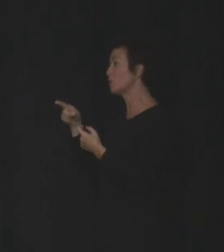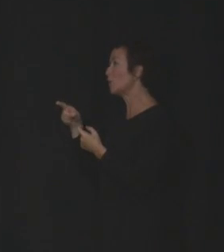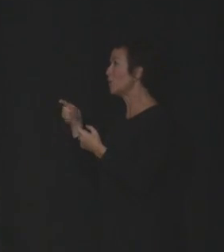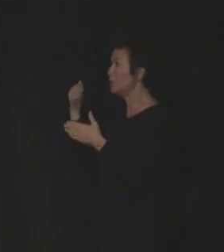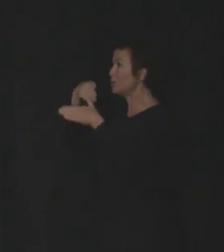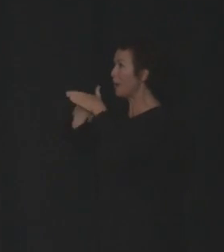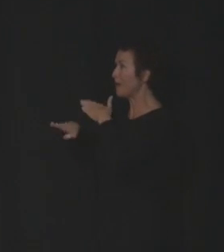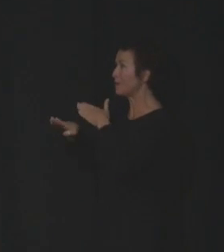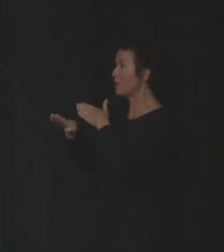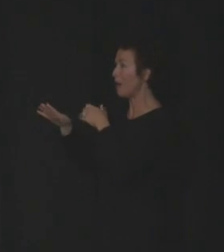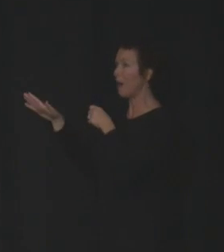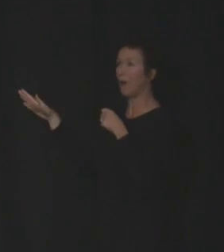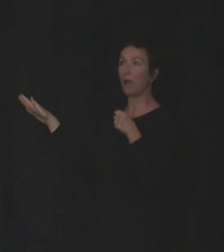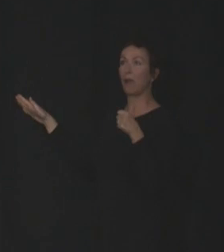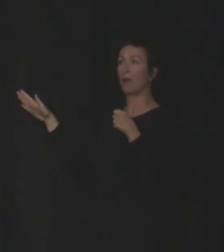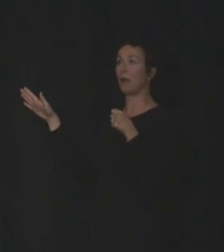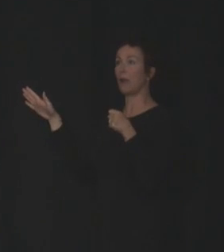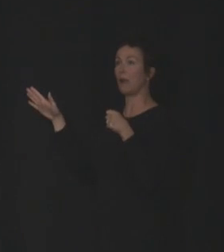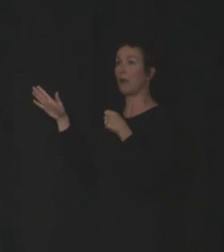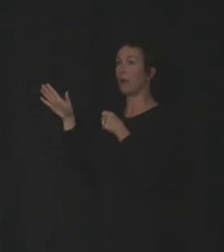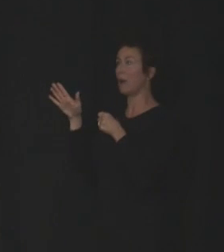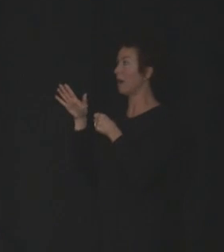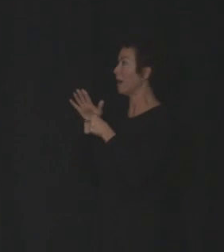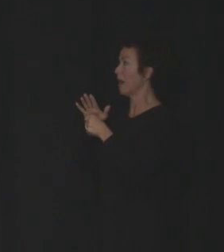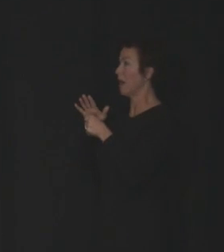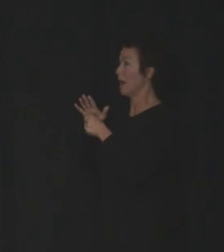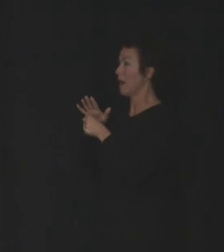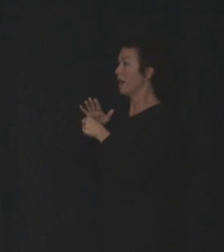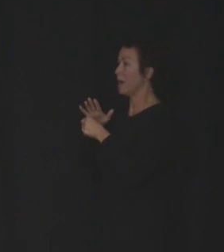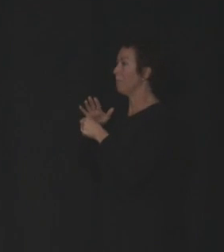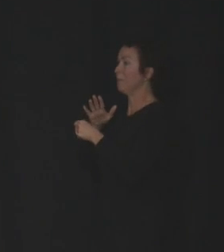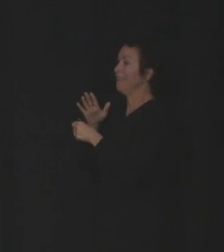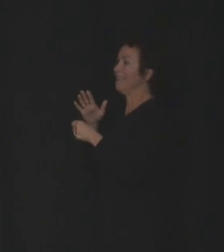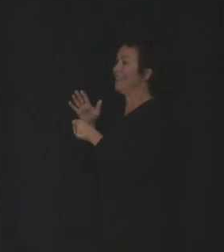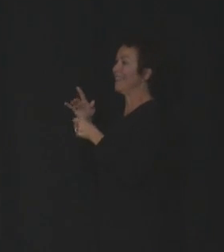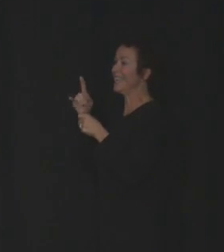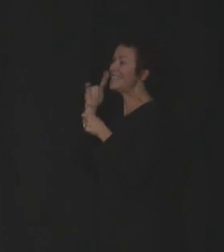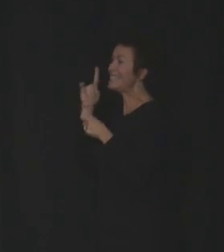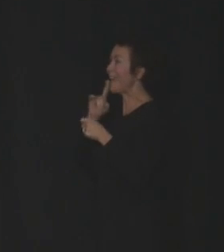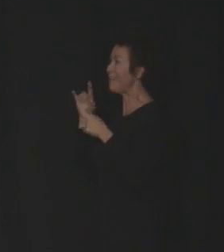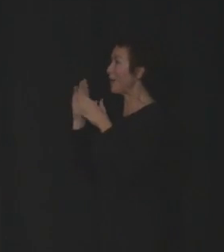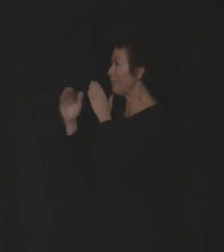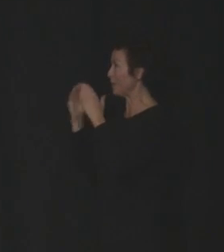and in college with an entirely deaf community. Besides learning